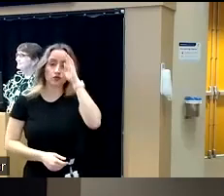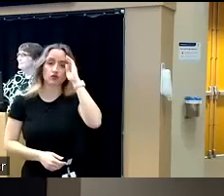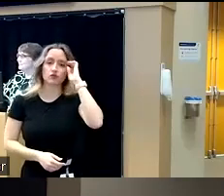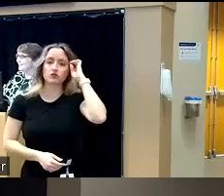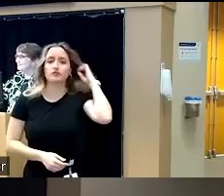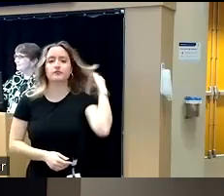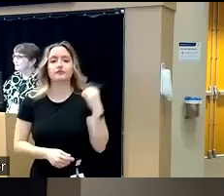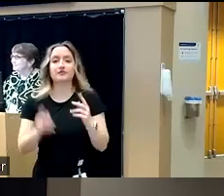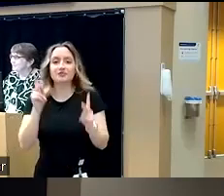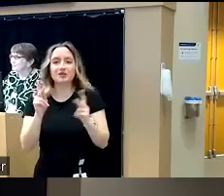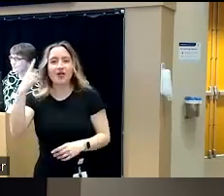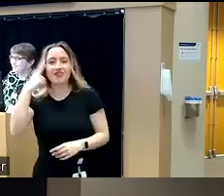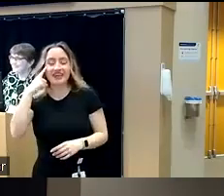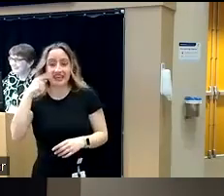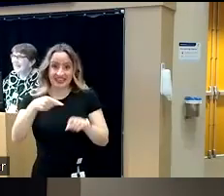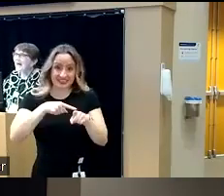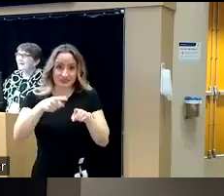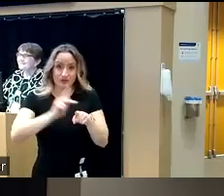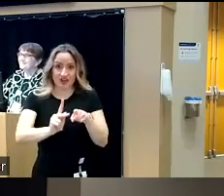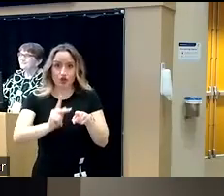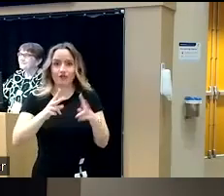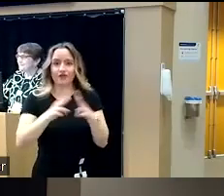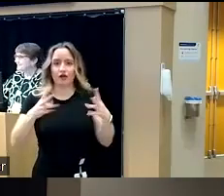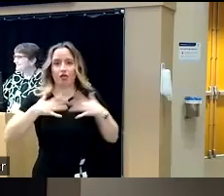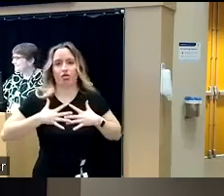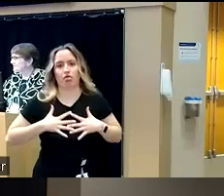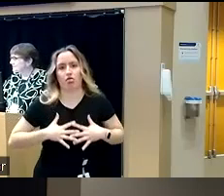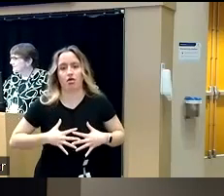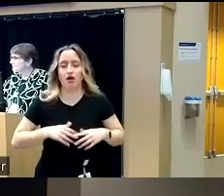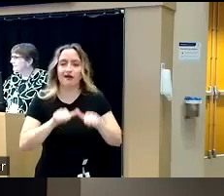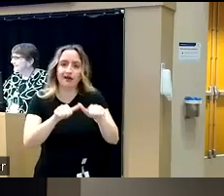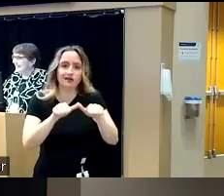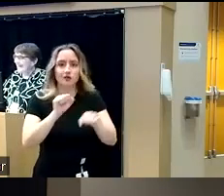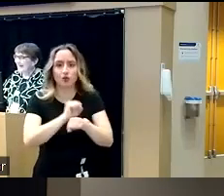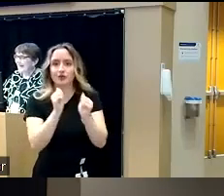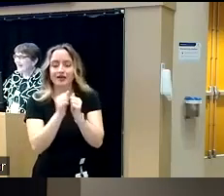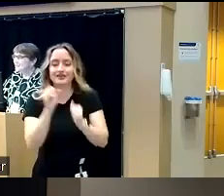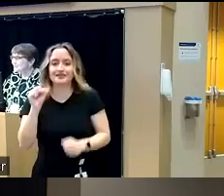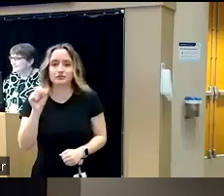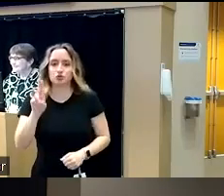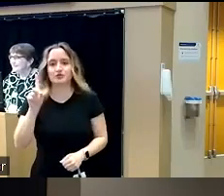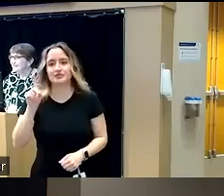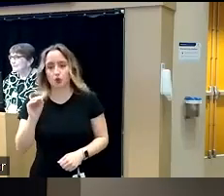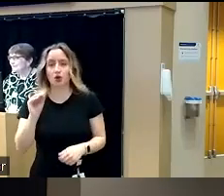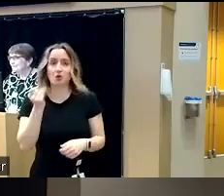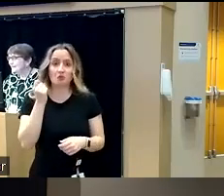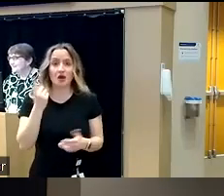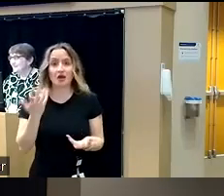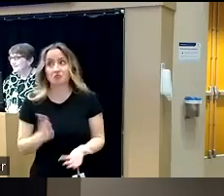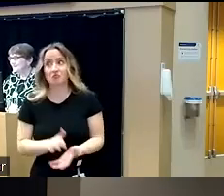a dismal type of profession uh dealing with substance use disorder but actually we find a